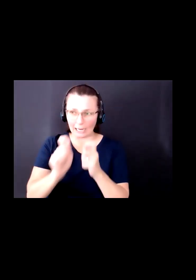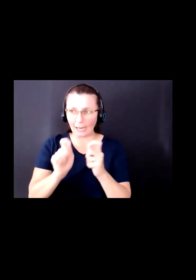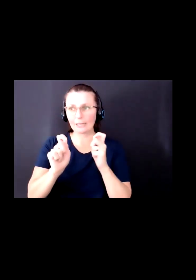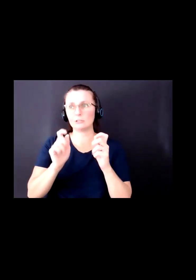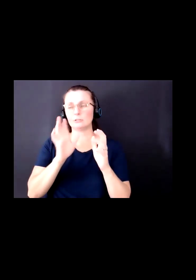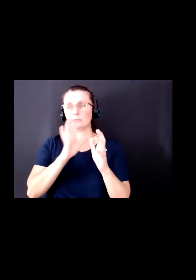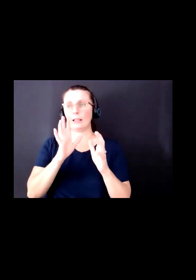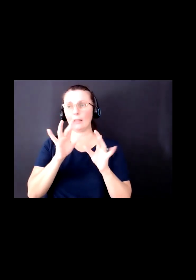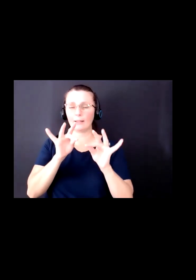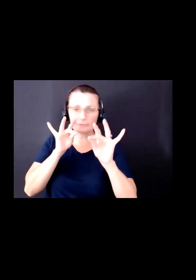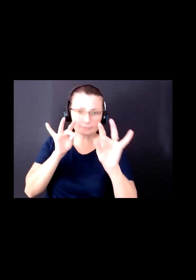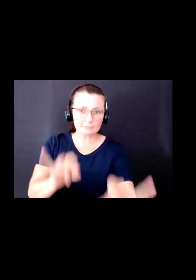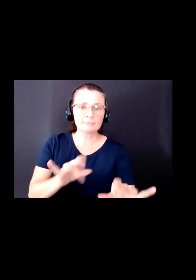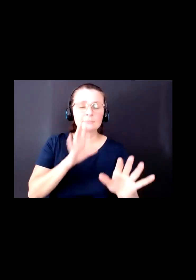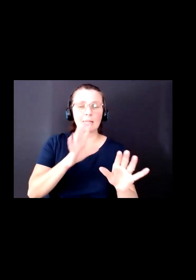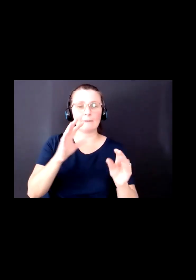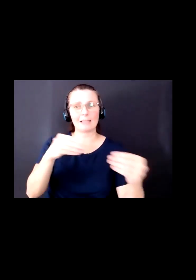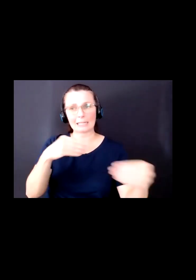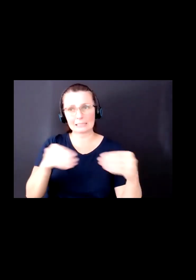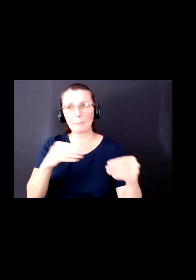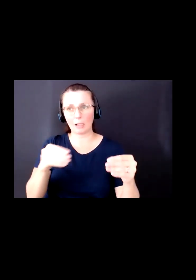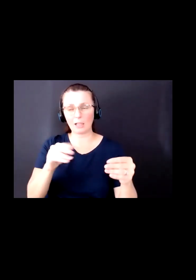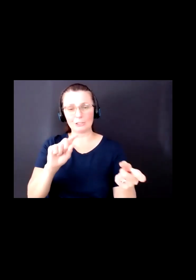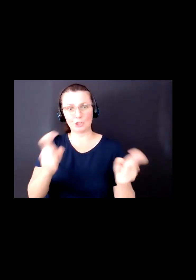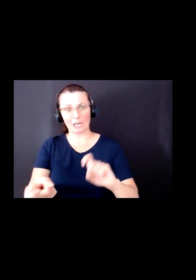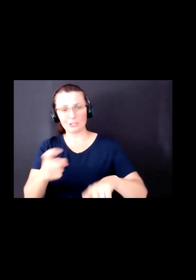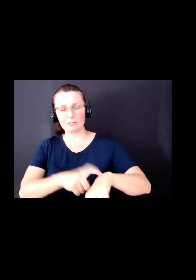It should be fluid and changing over time. As you make changes,